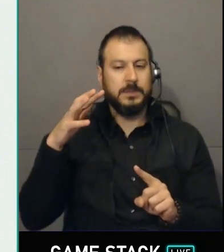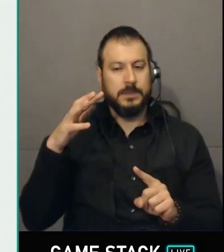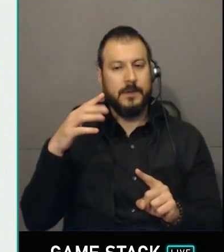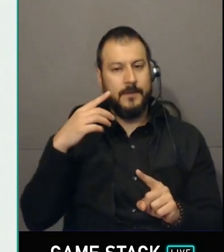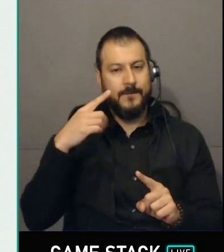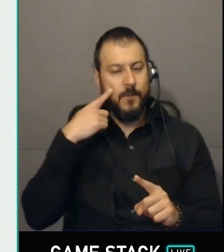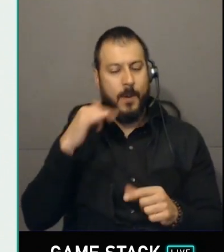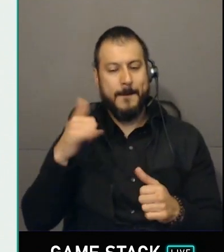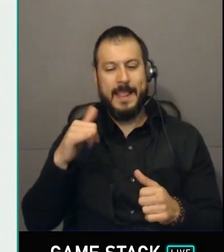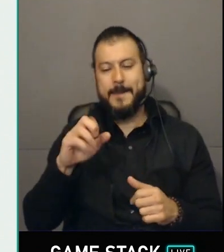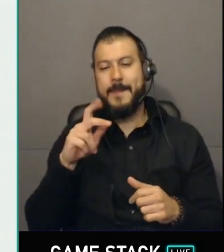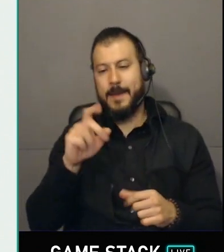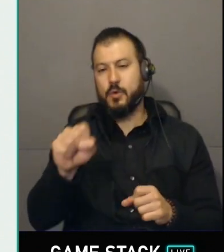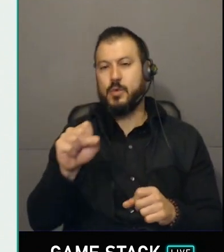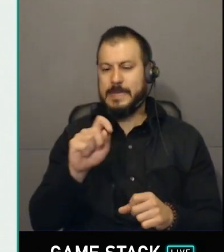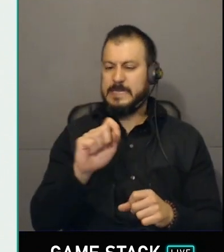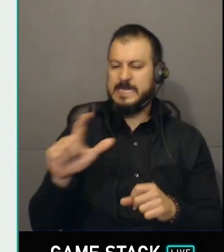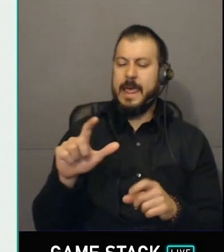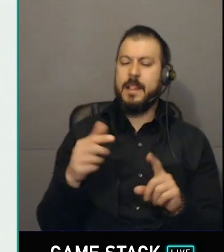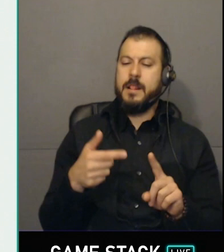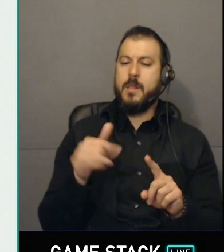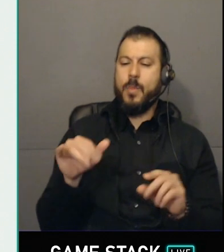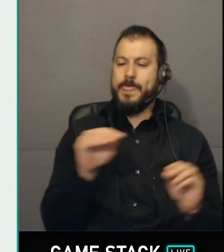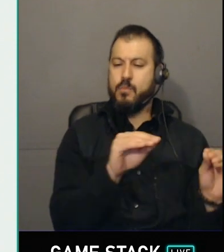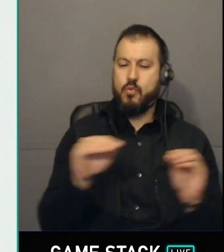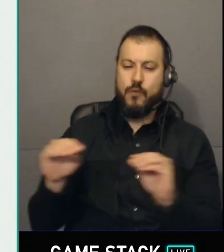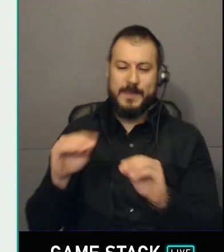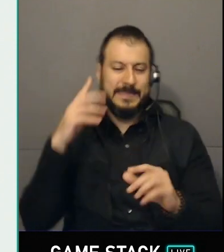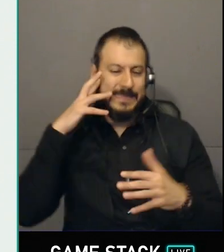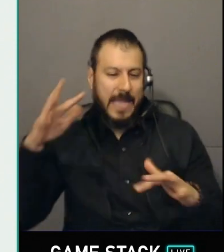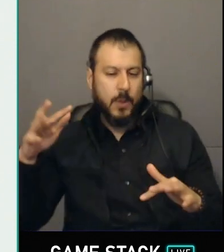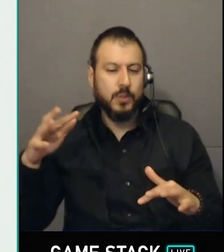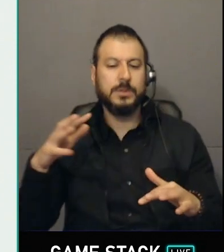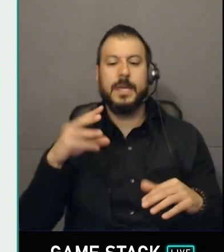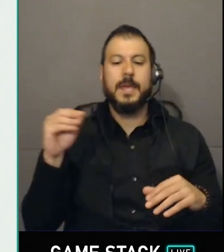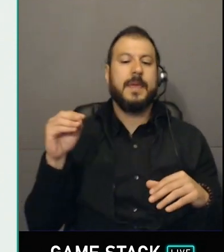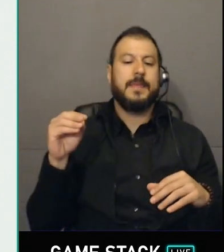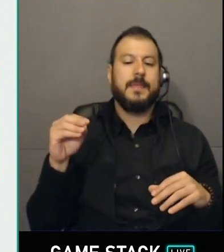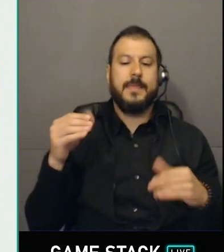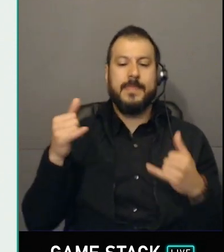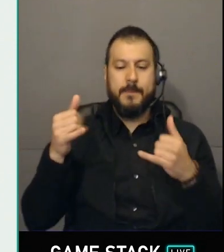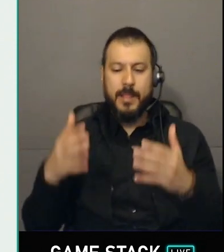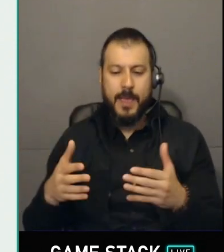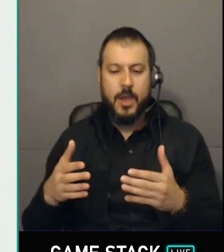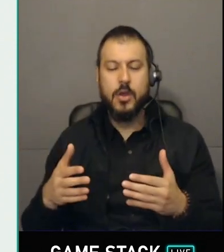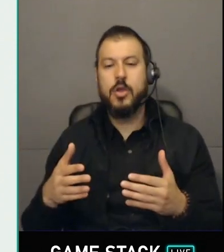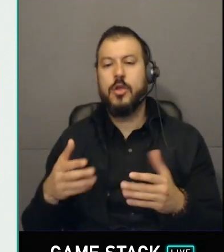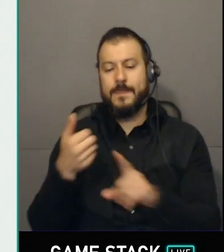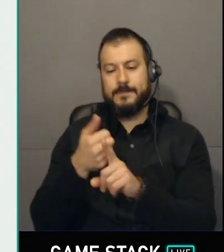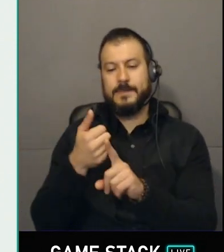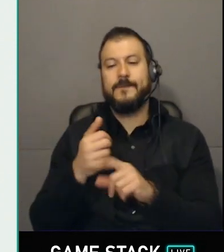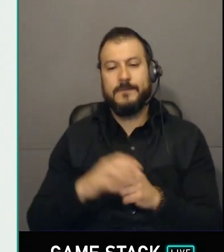So, you could tell the movement sounds and the player themselves.